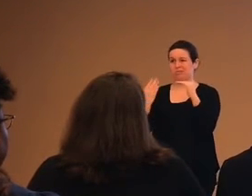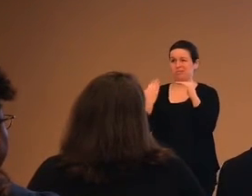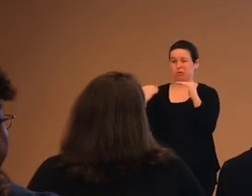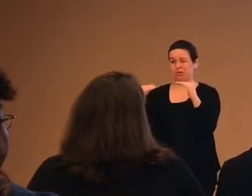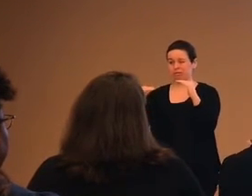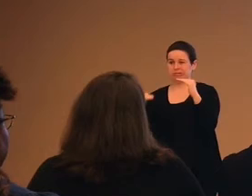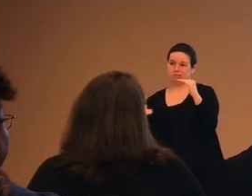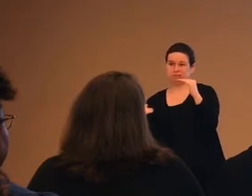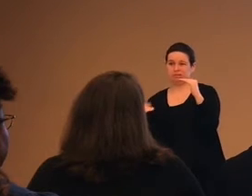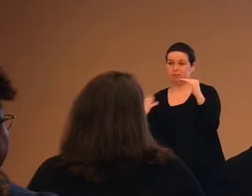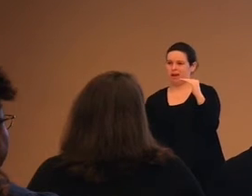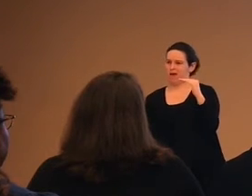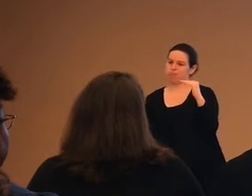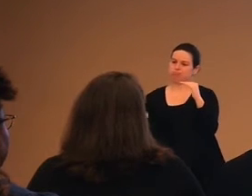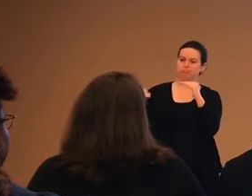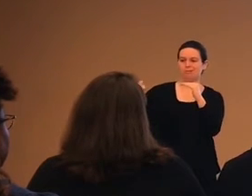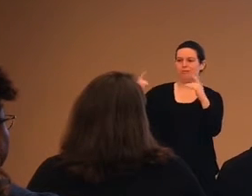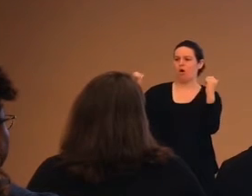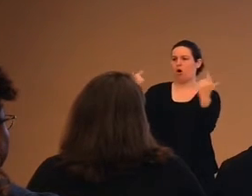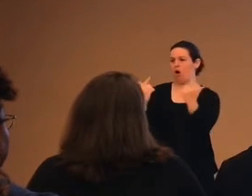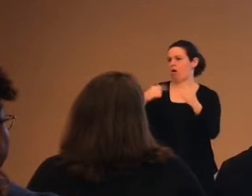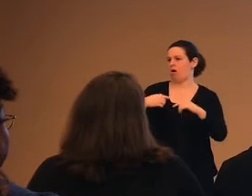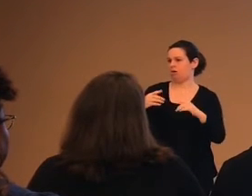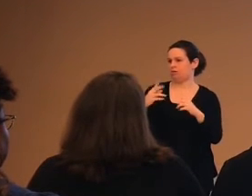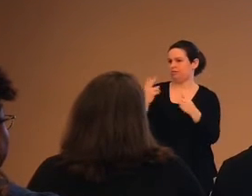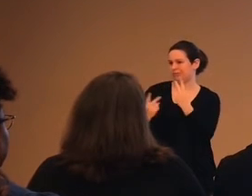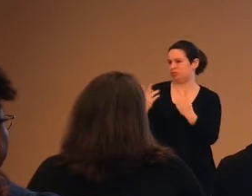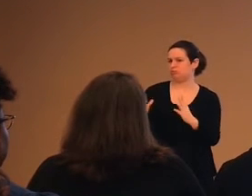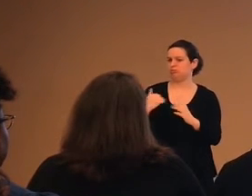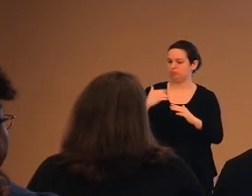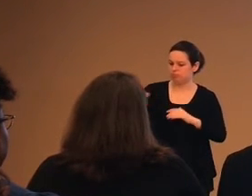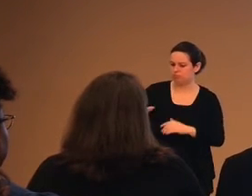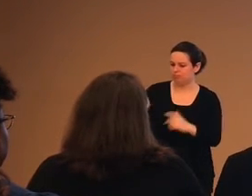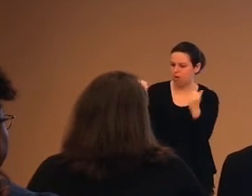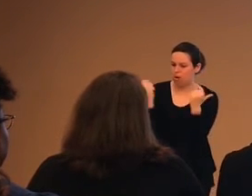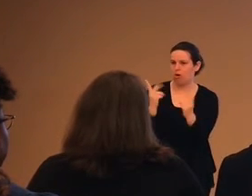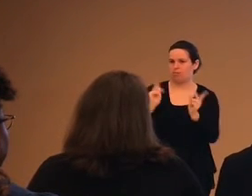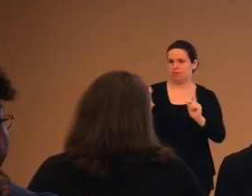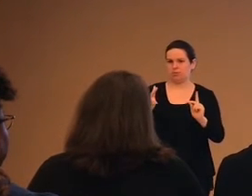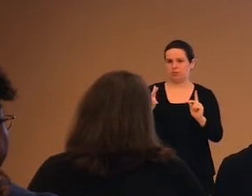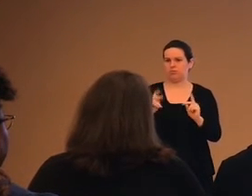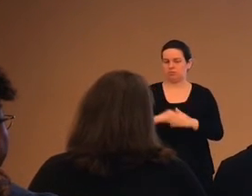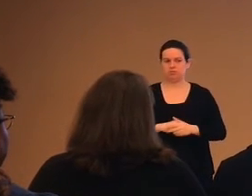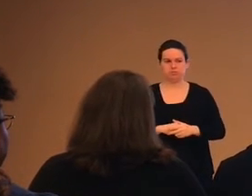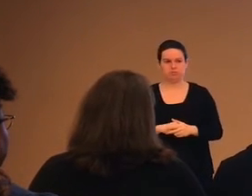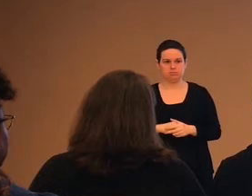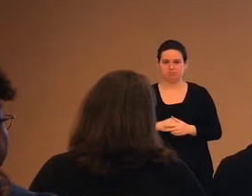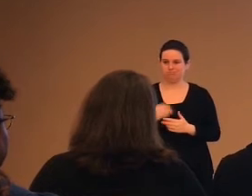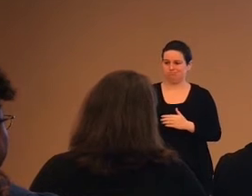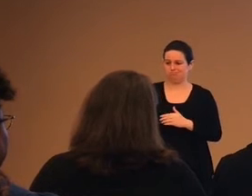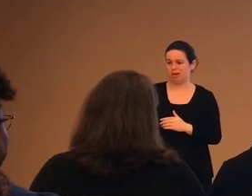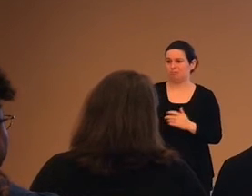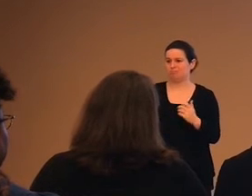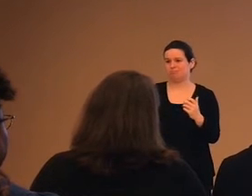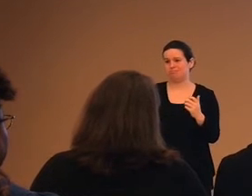For all of our visitors and to welcome everybody into our National Park and welcome everybody into it We are international Park